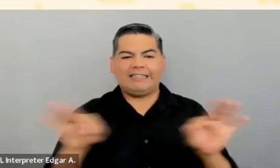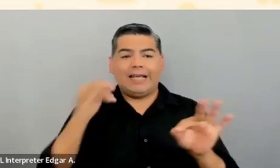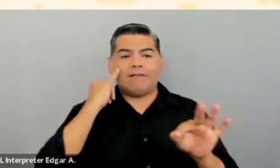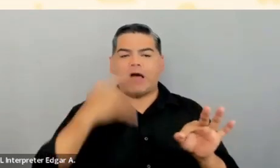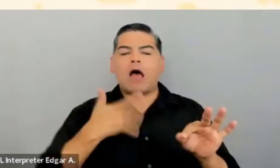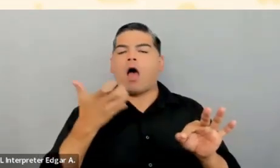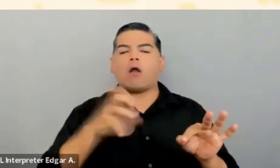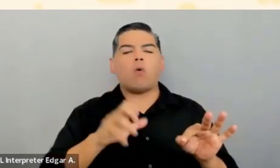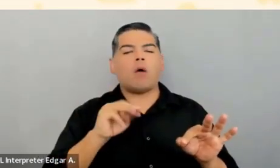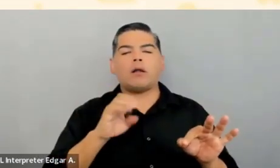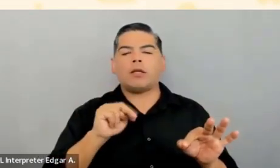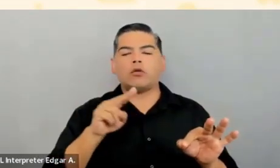and go straight into the content, I can.